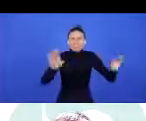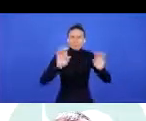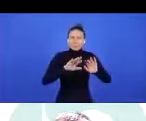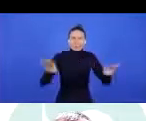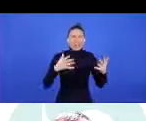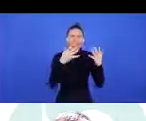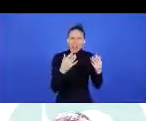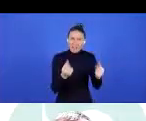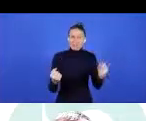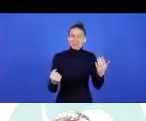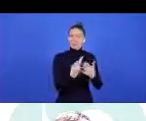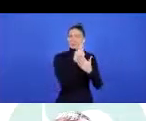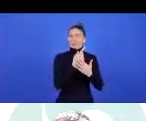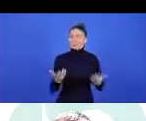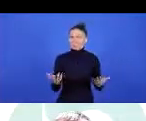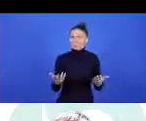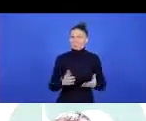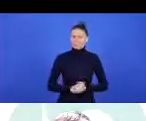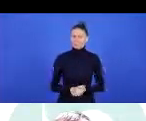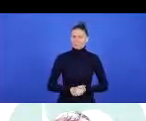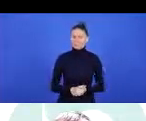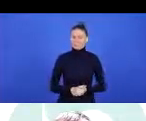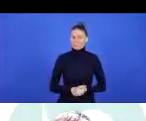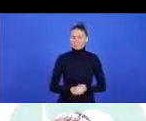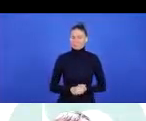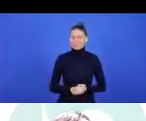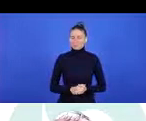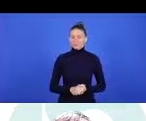consumer organizations to increase public awareness about cochlear